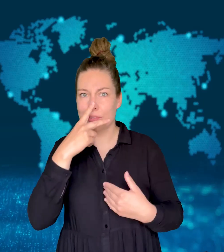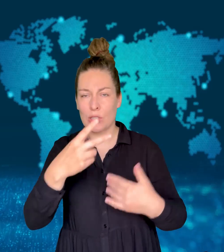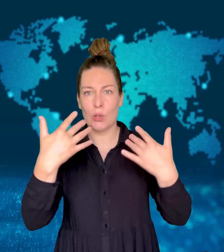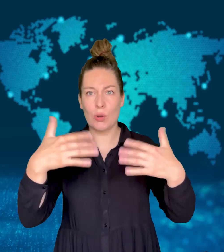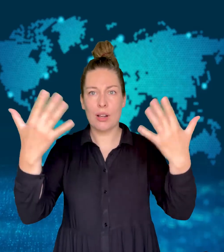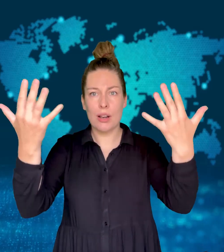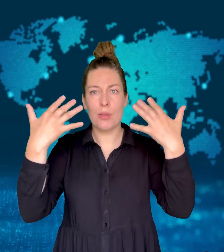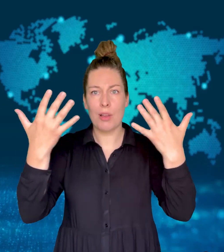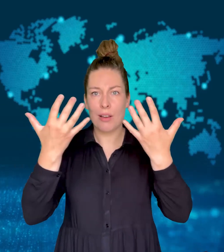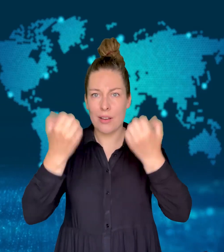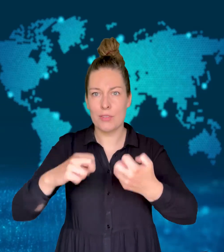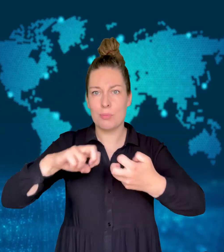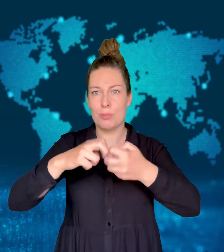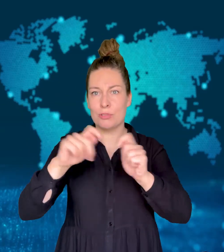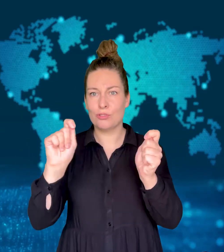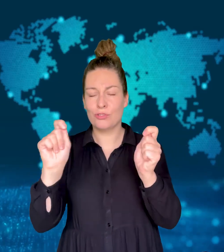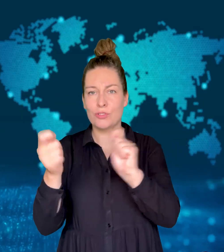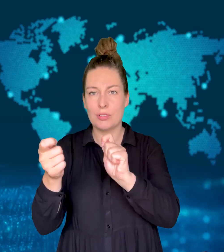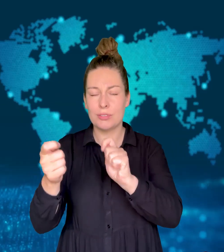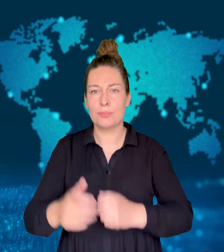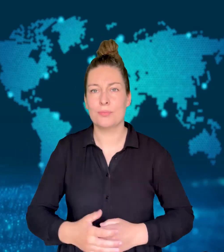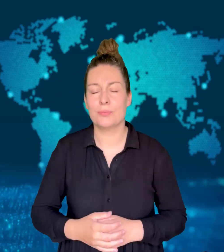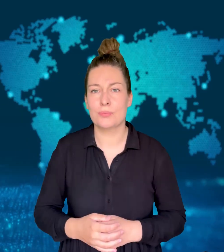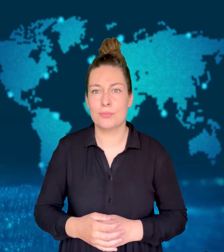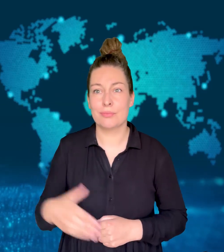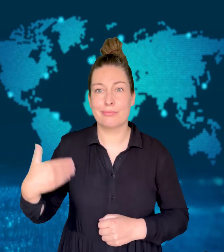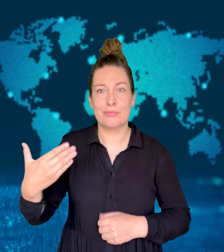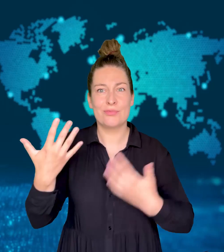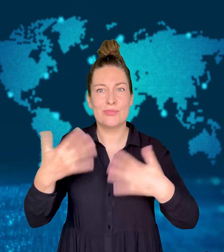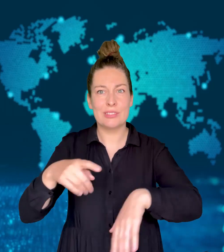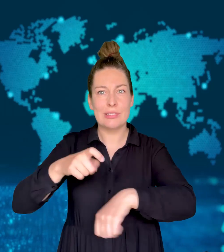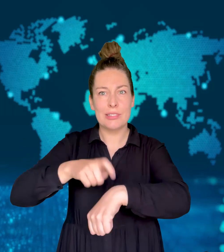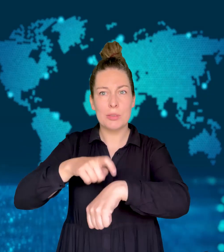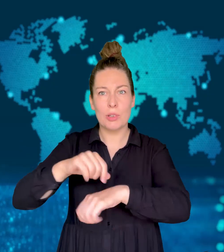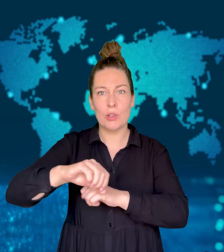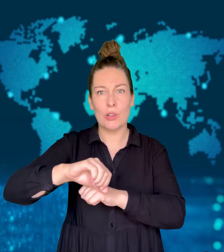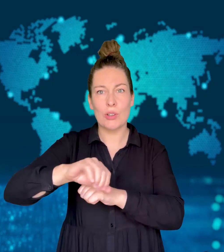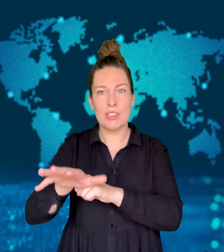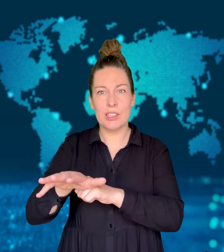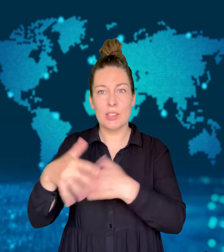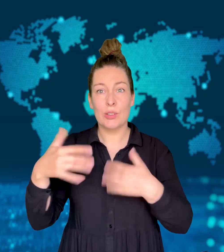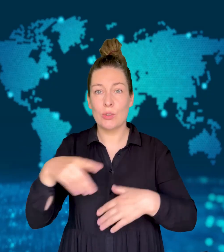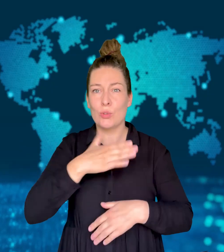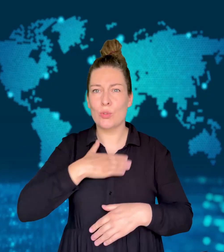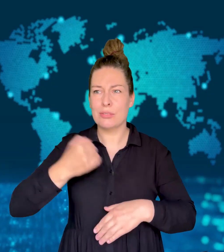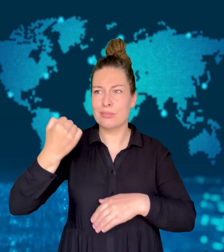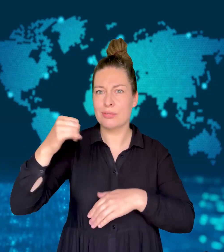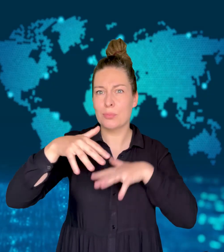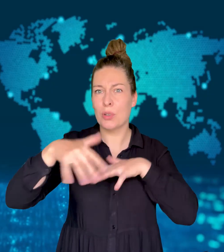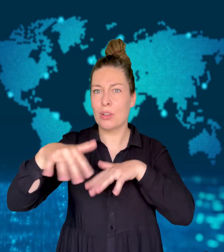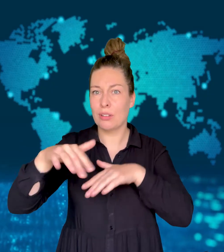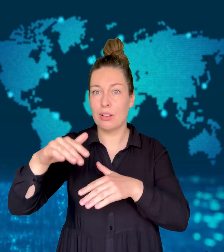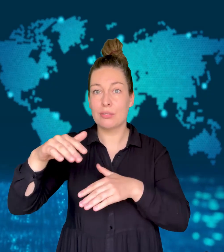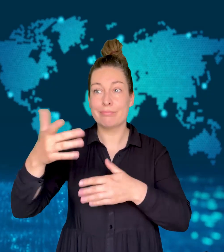people that young people like her were facing a climate crisis.